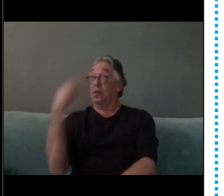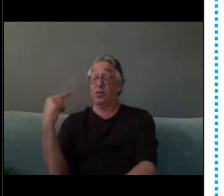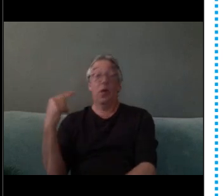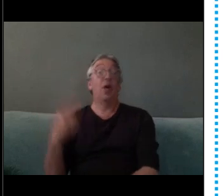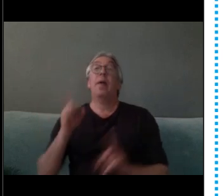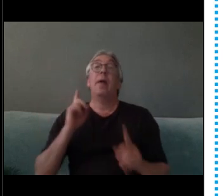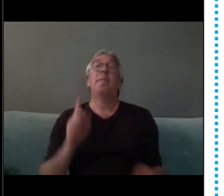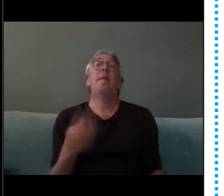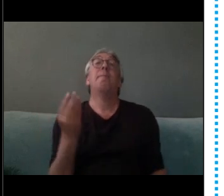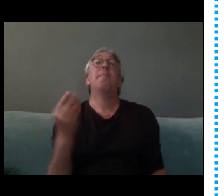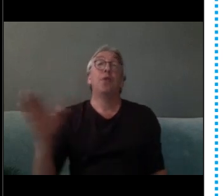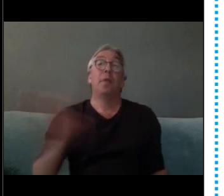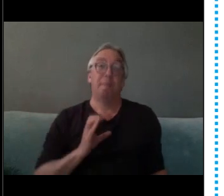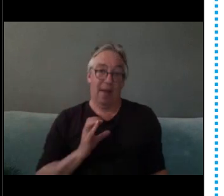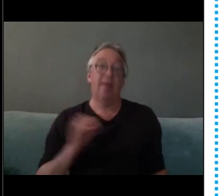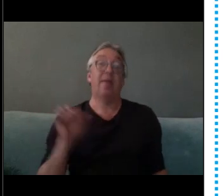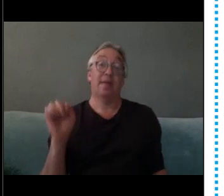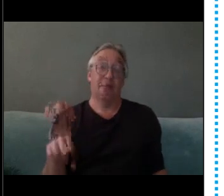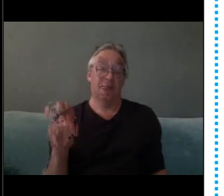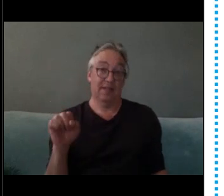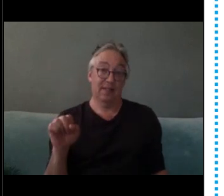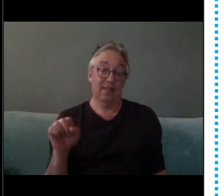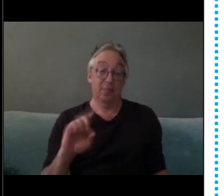There is no exemption for rail.